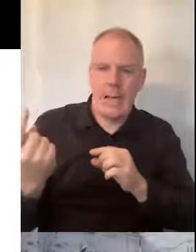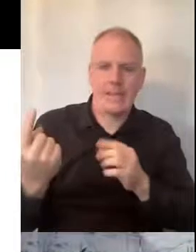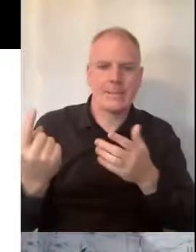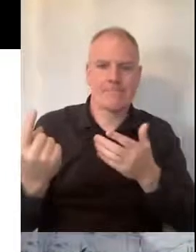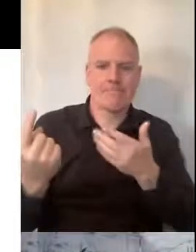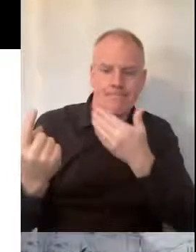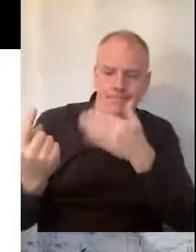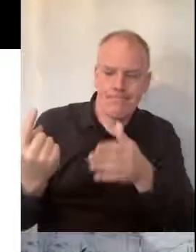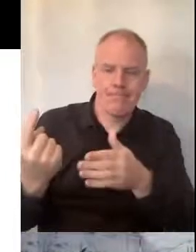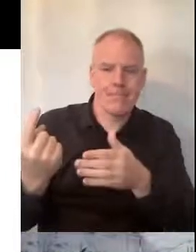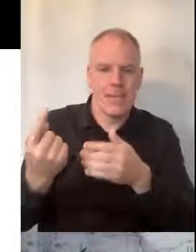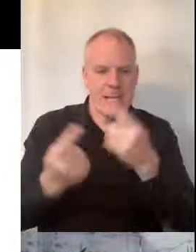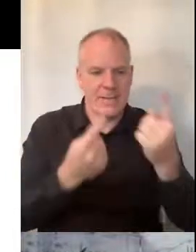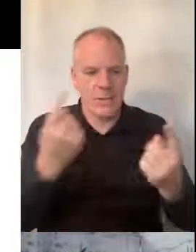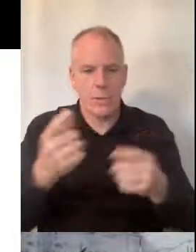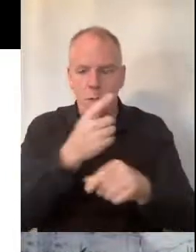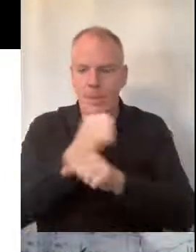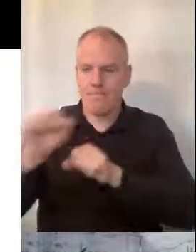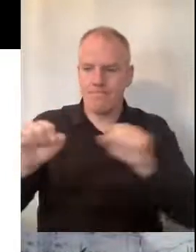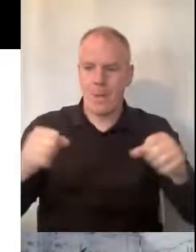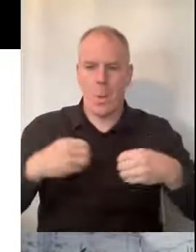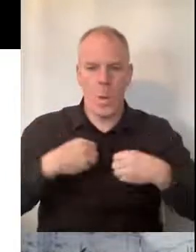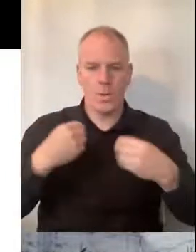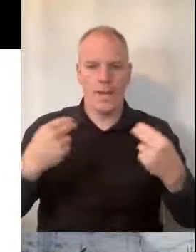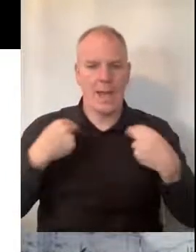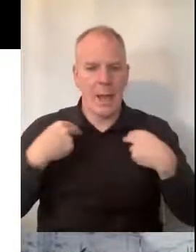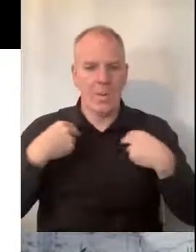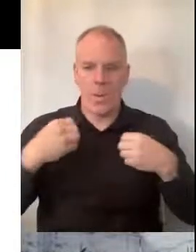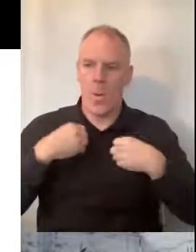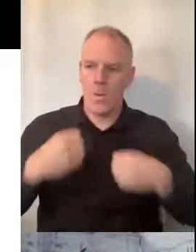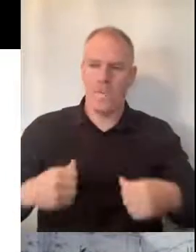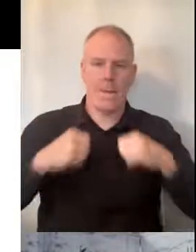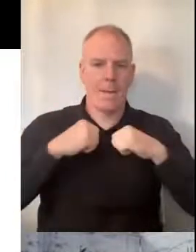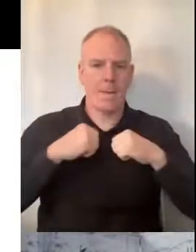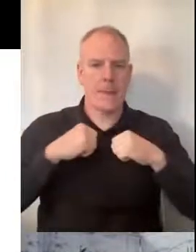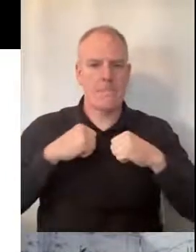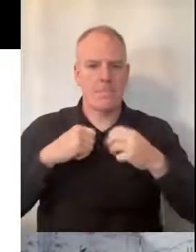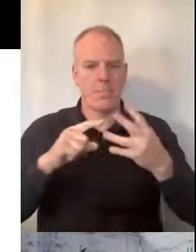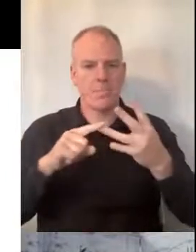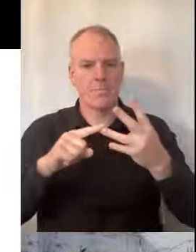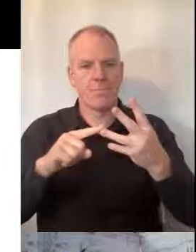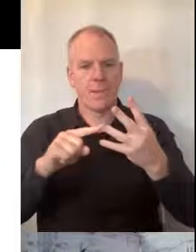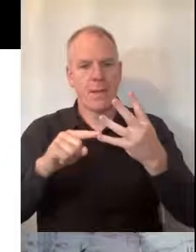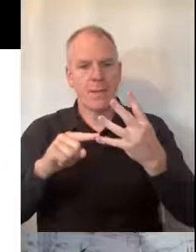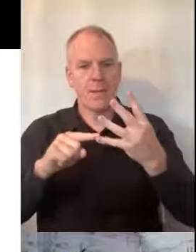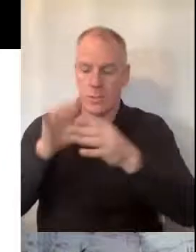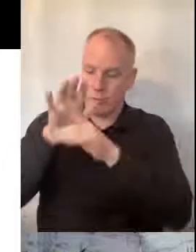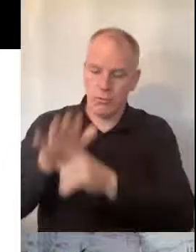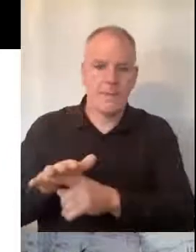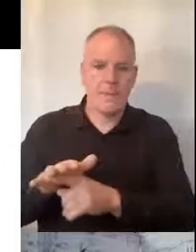learners in terms of language or ability. Discriminate, uh, from bias, prejudice,